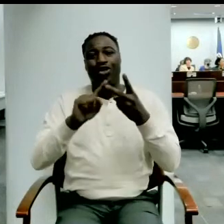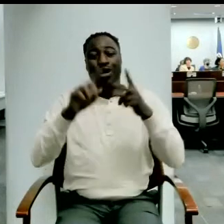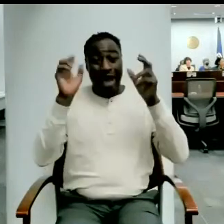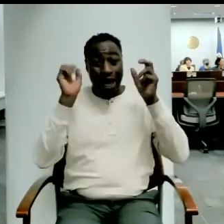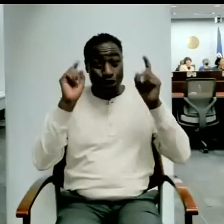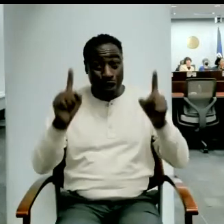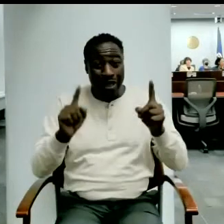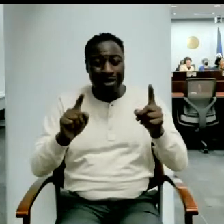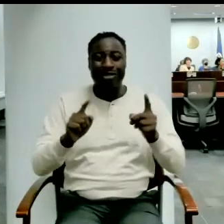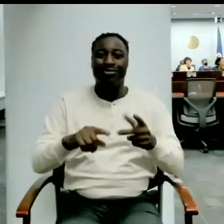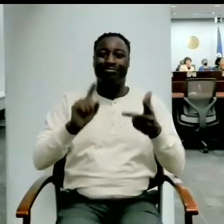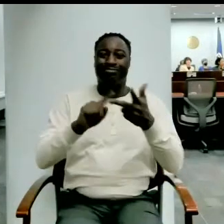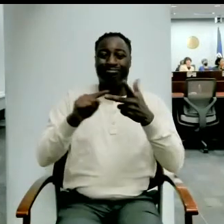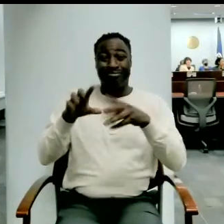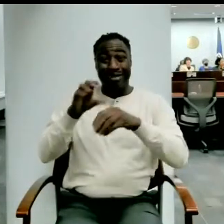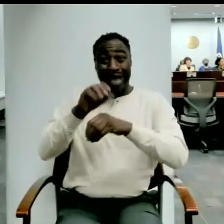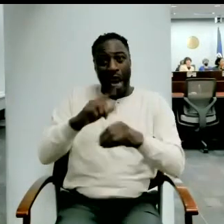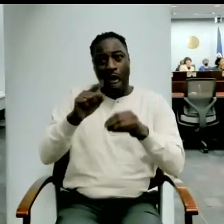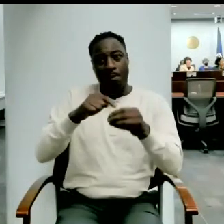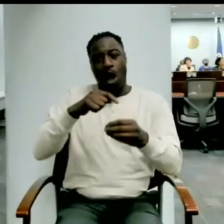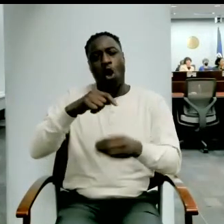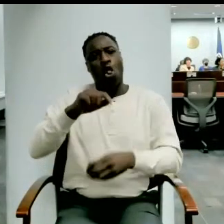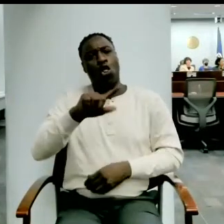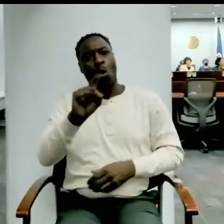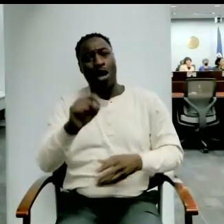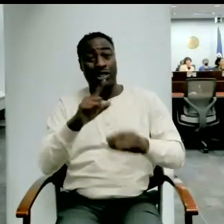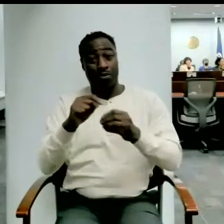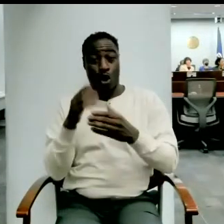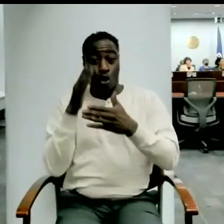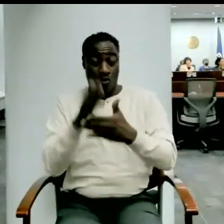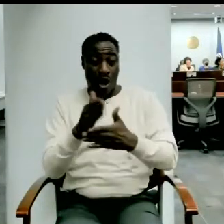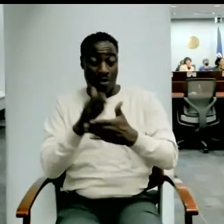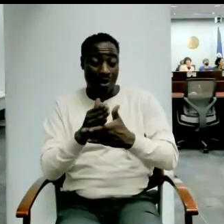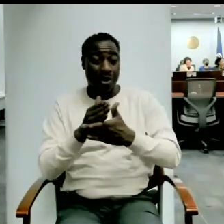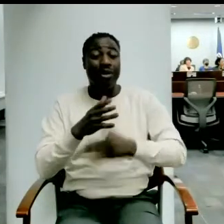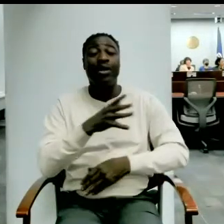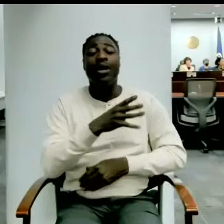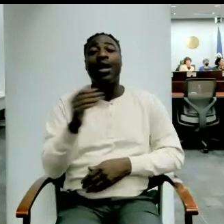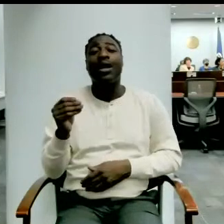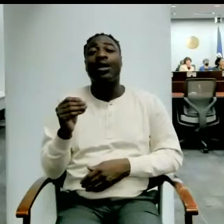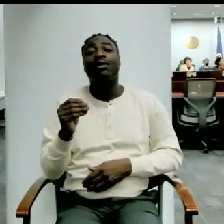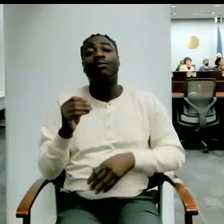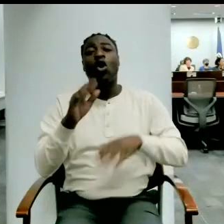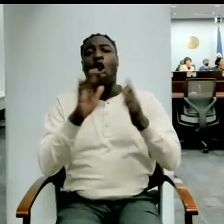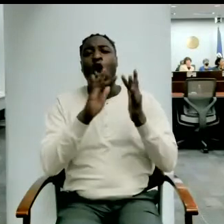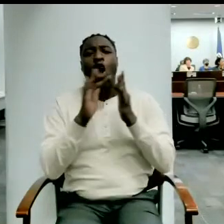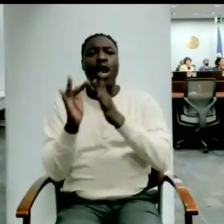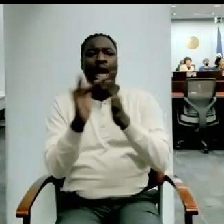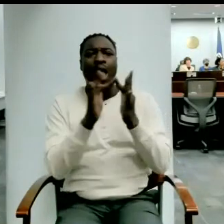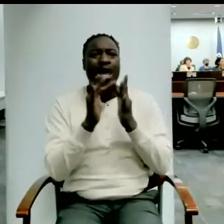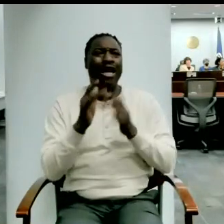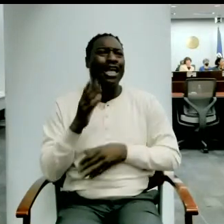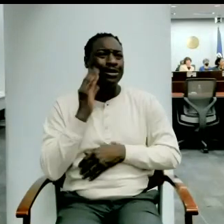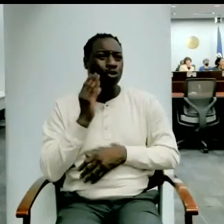around um the questions regarding harassment and um online experiences of harassment.